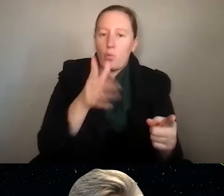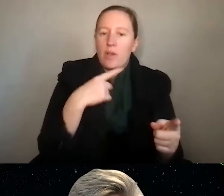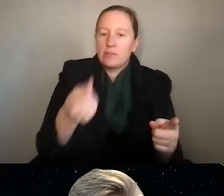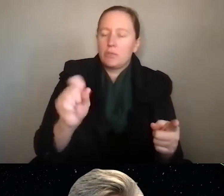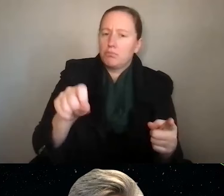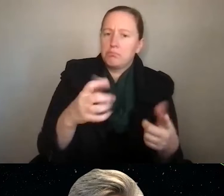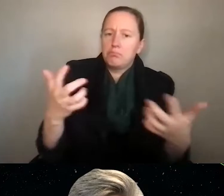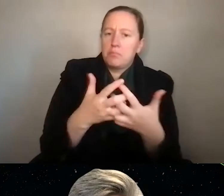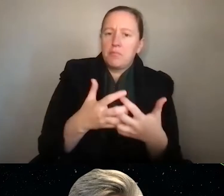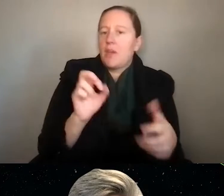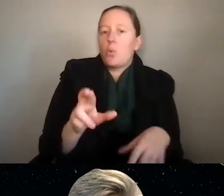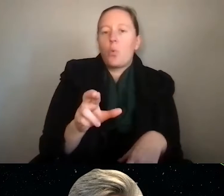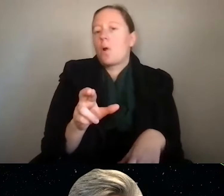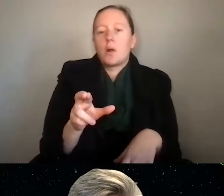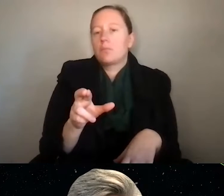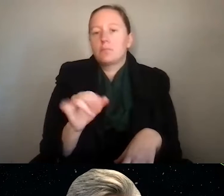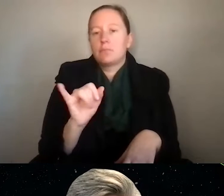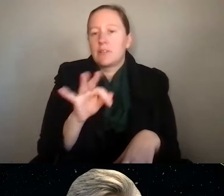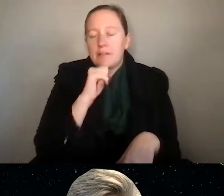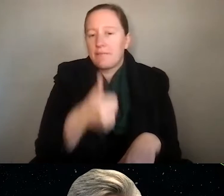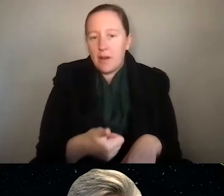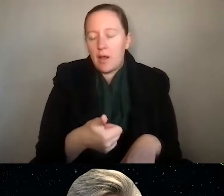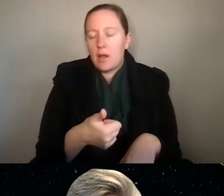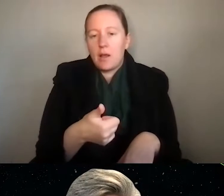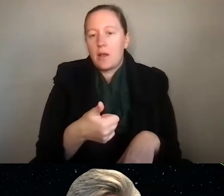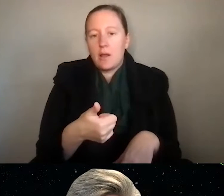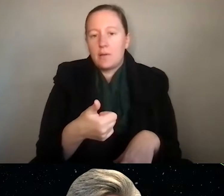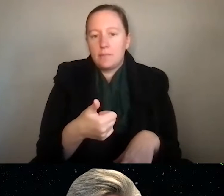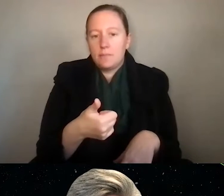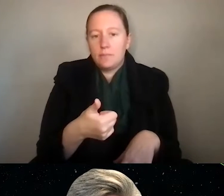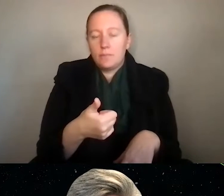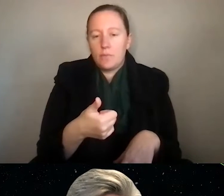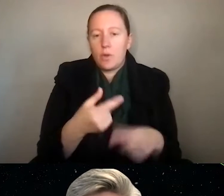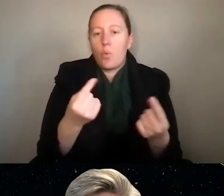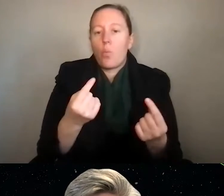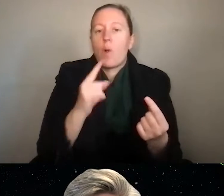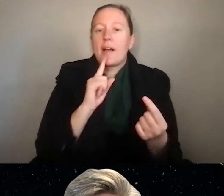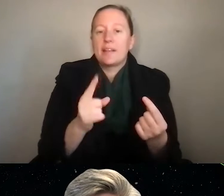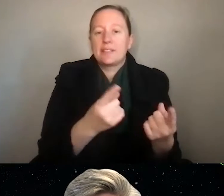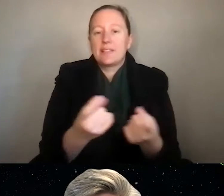it will fit and we will tell you what is the solicitation that you should be applying.